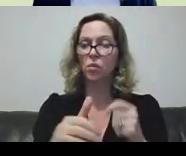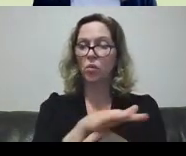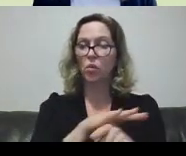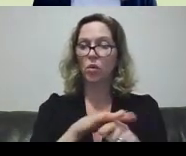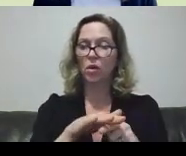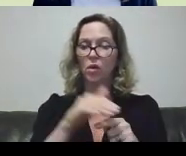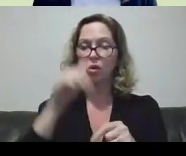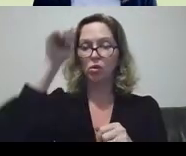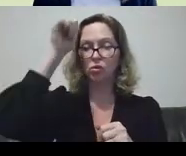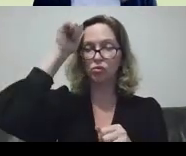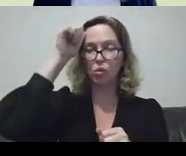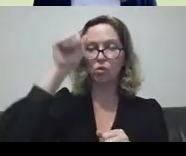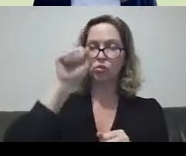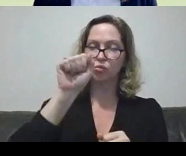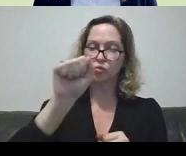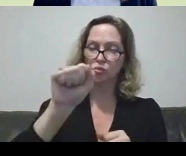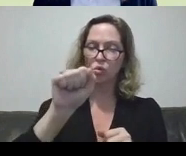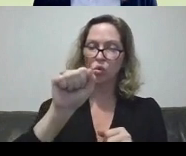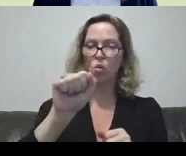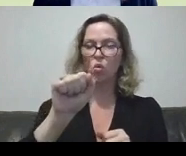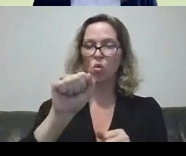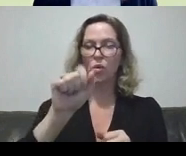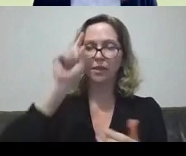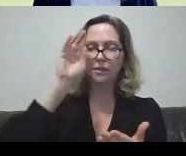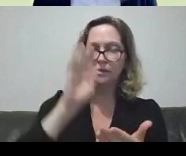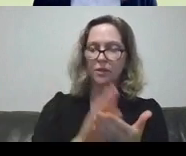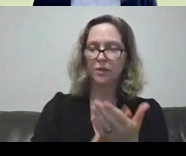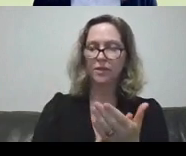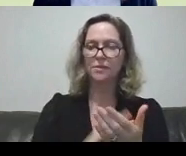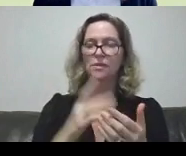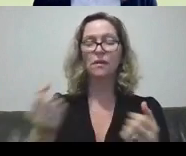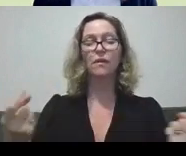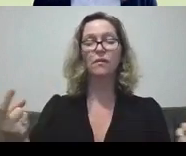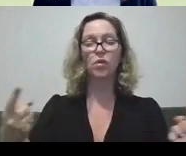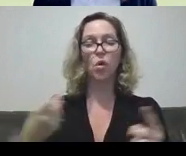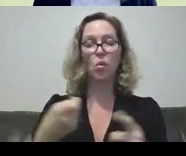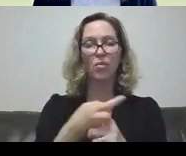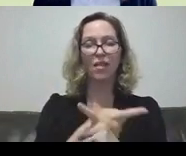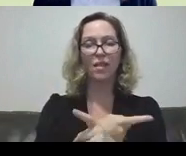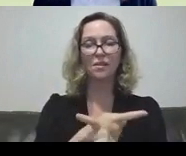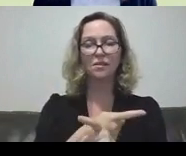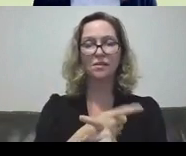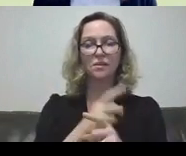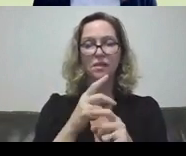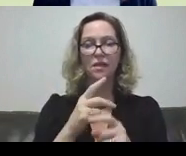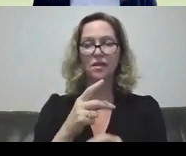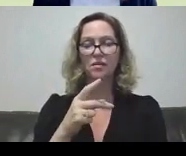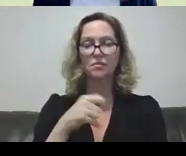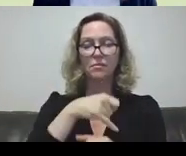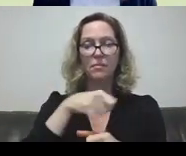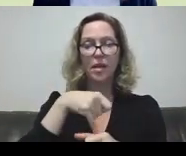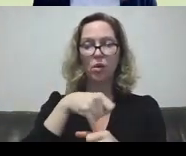your family member has complex medical needs or, you know specific needs of